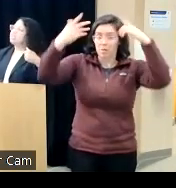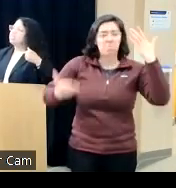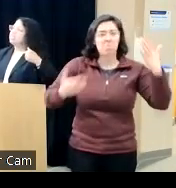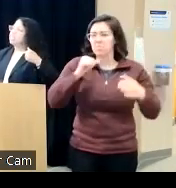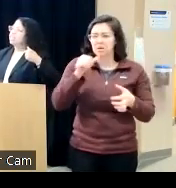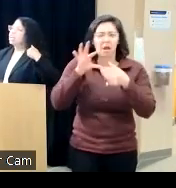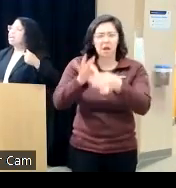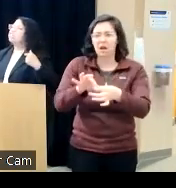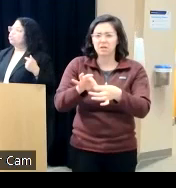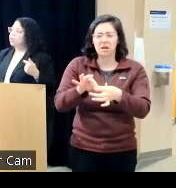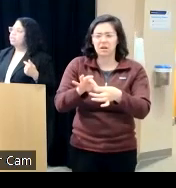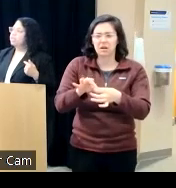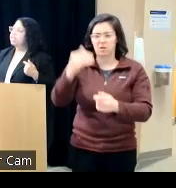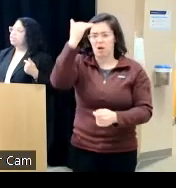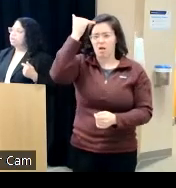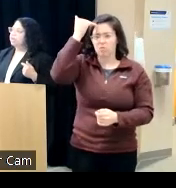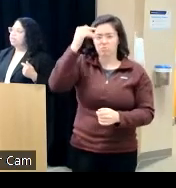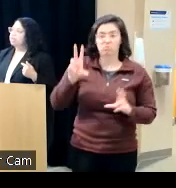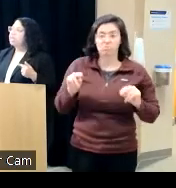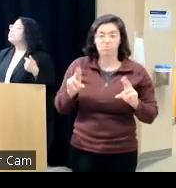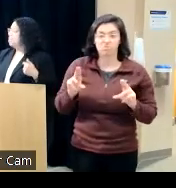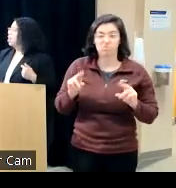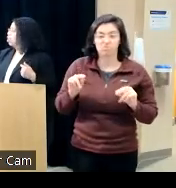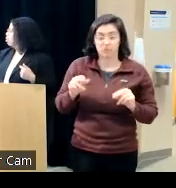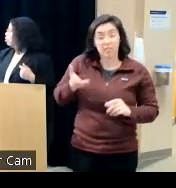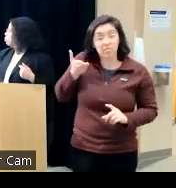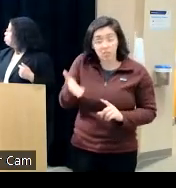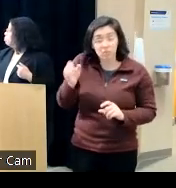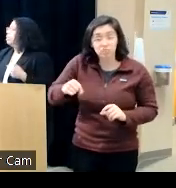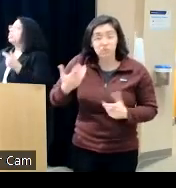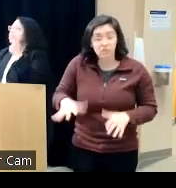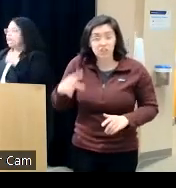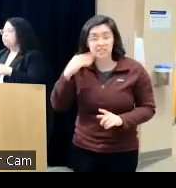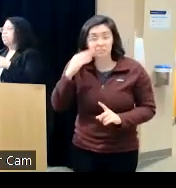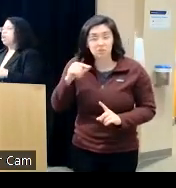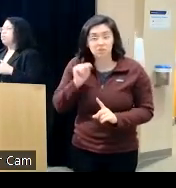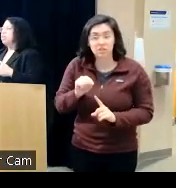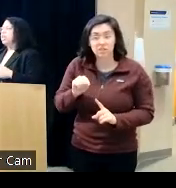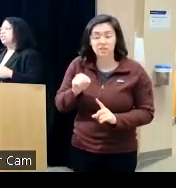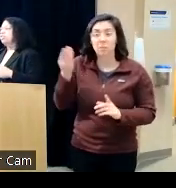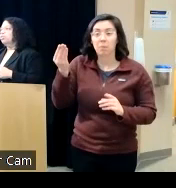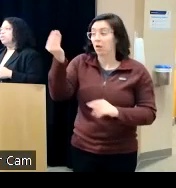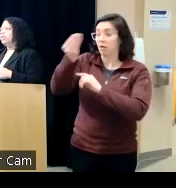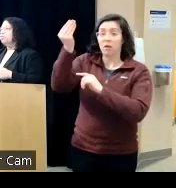connected in a conscious way to that experience it's there but they may not be connected to it